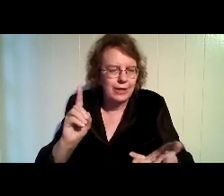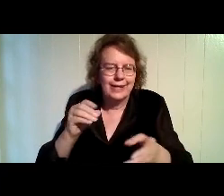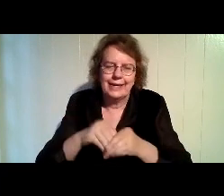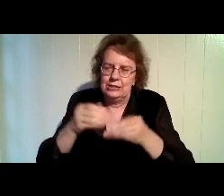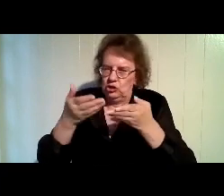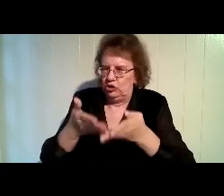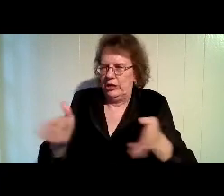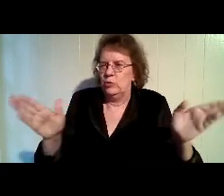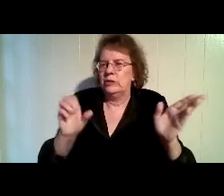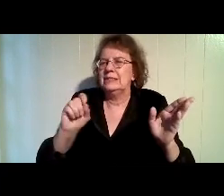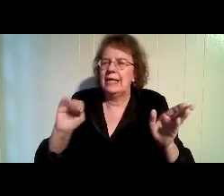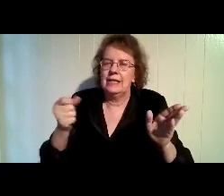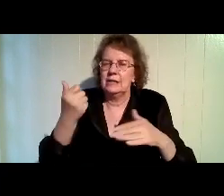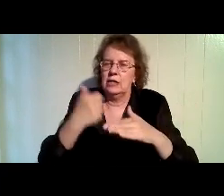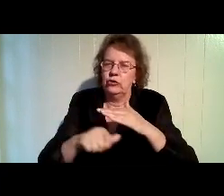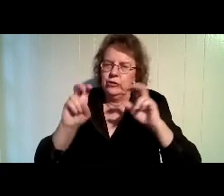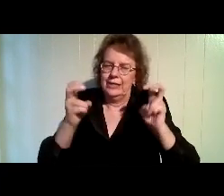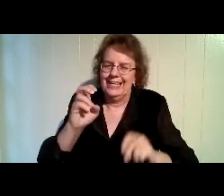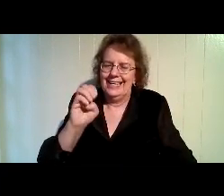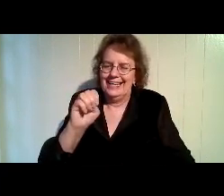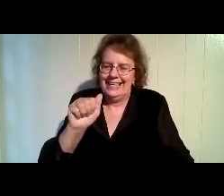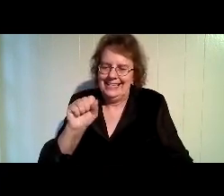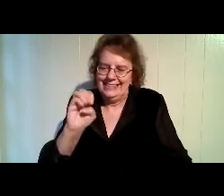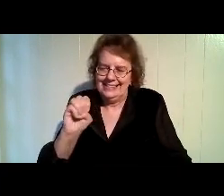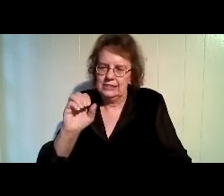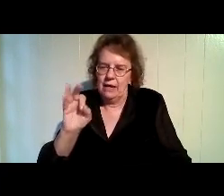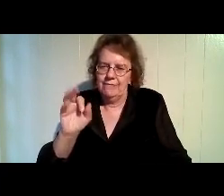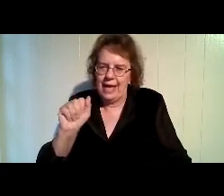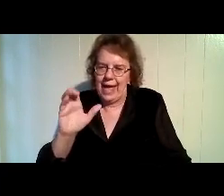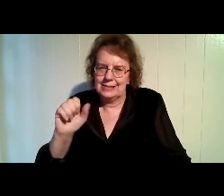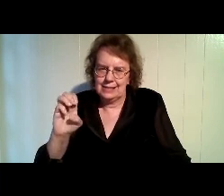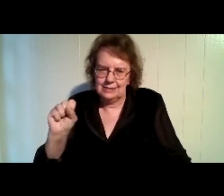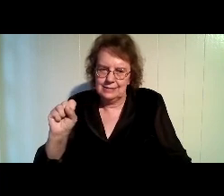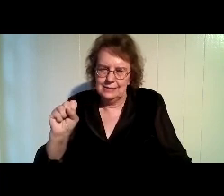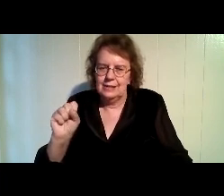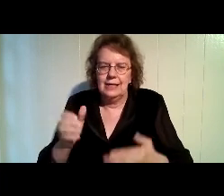ease of access to get to those. The easiest way I would say is clicking your Start menu.